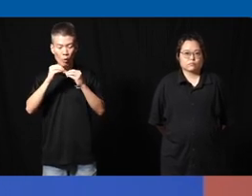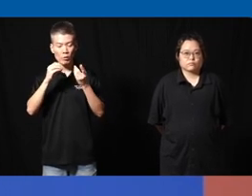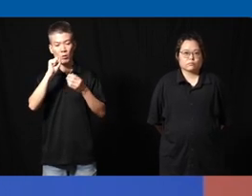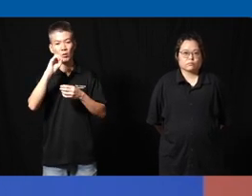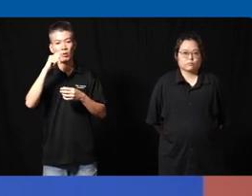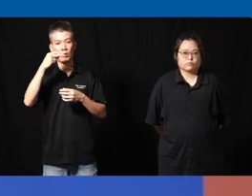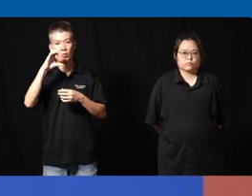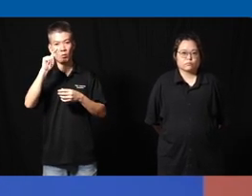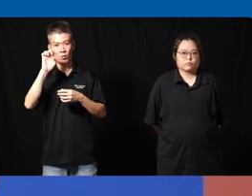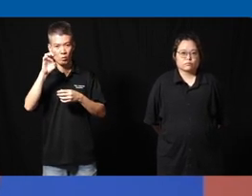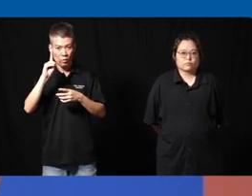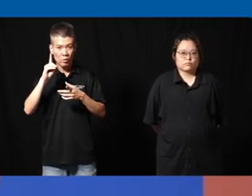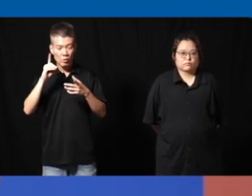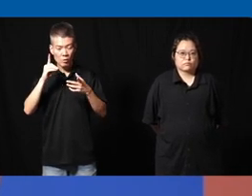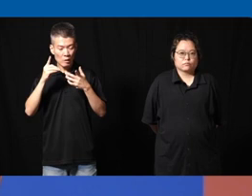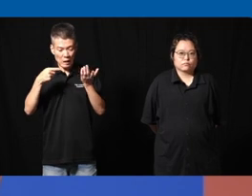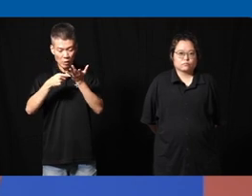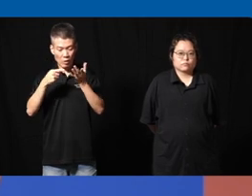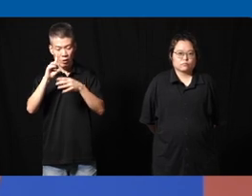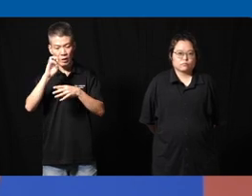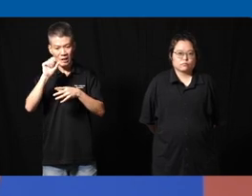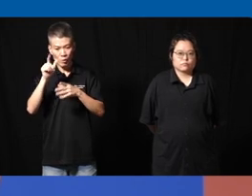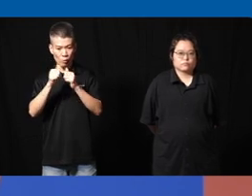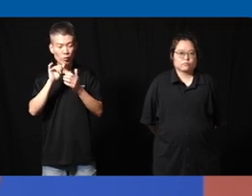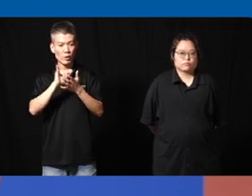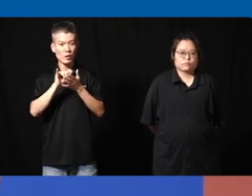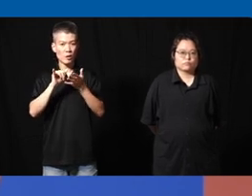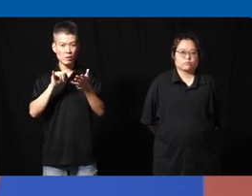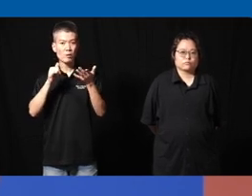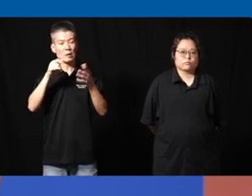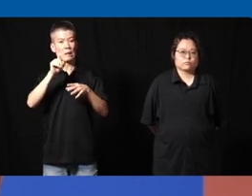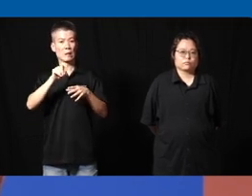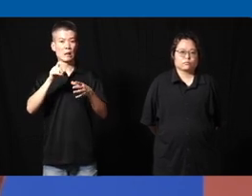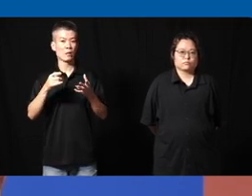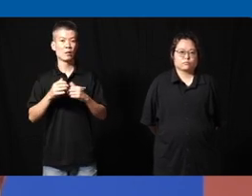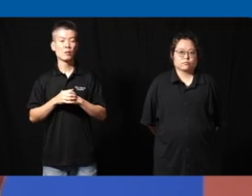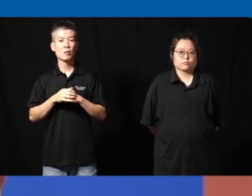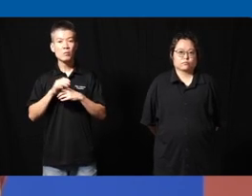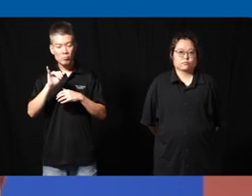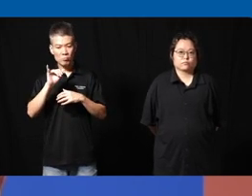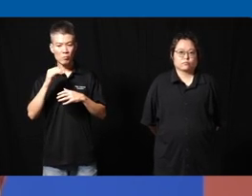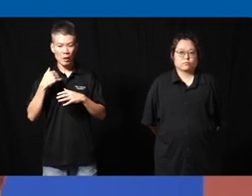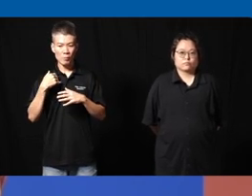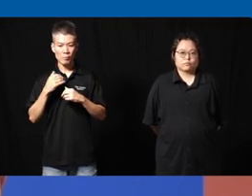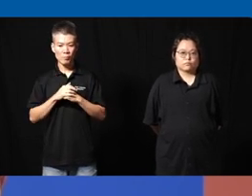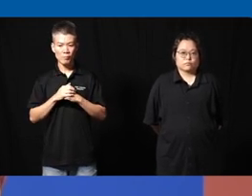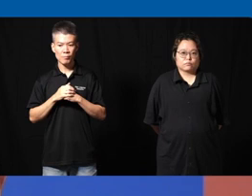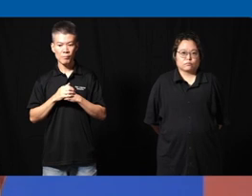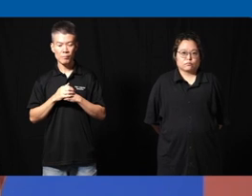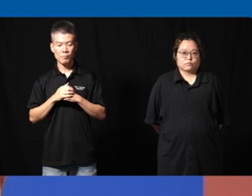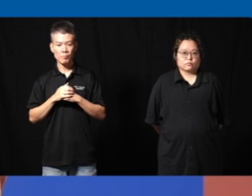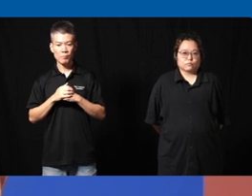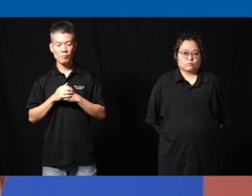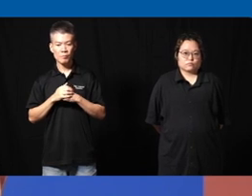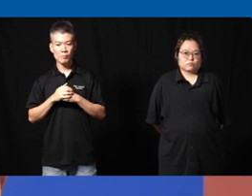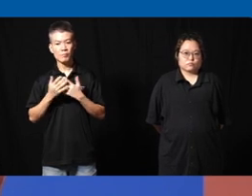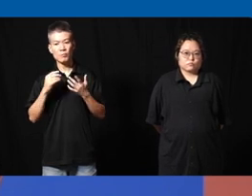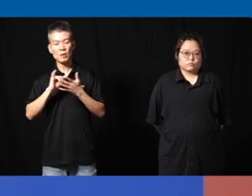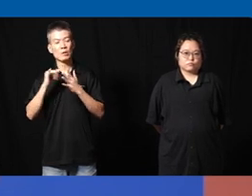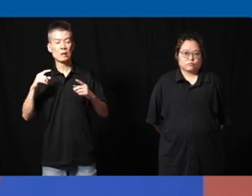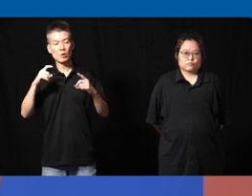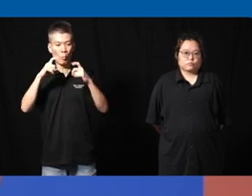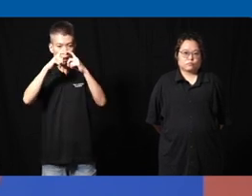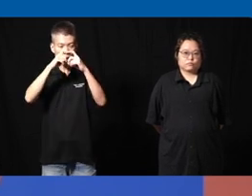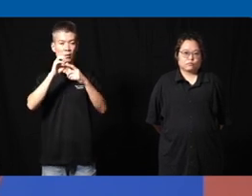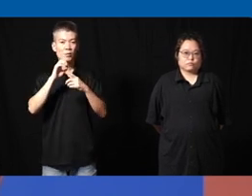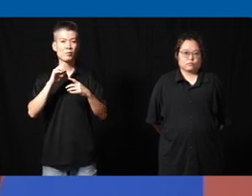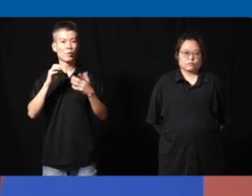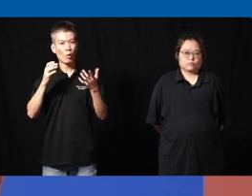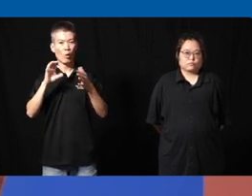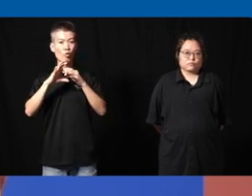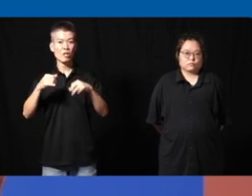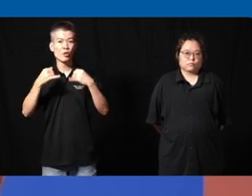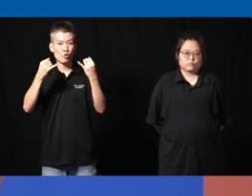technology to deal with the uh to the need so there's this uh uh um complexity of issue versus